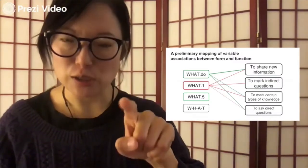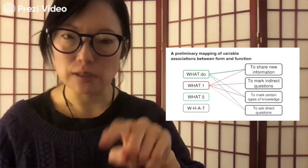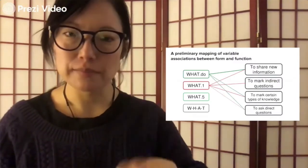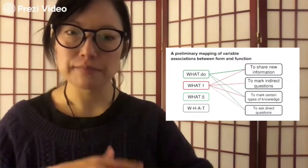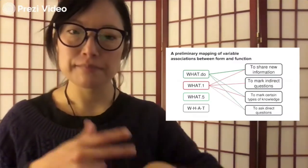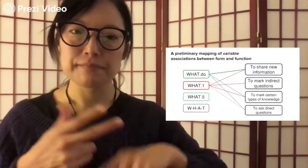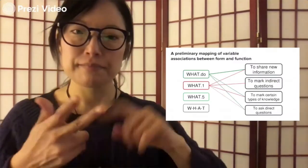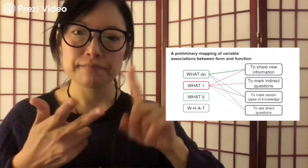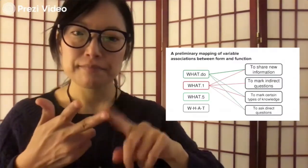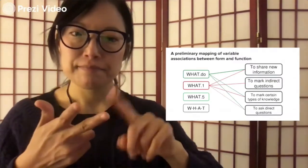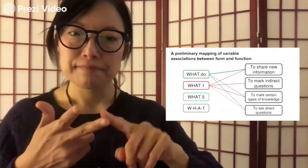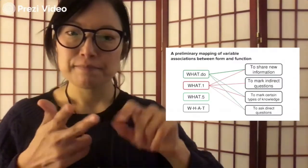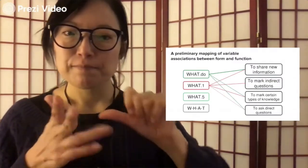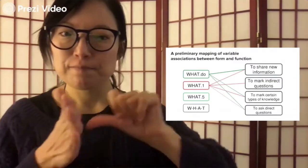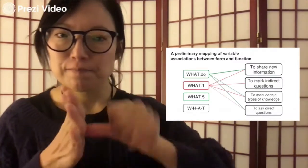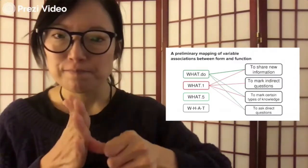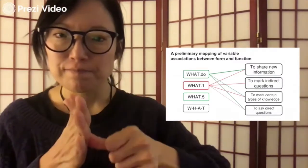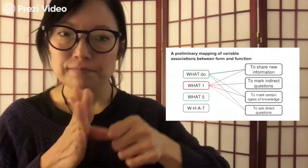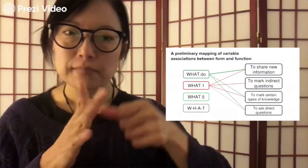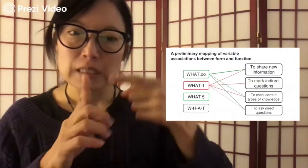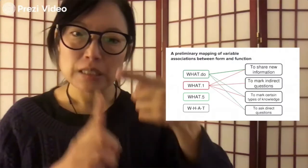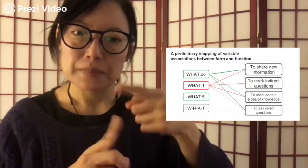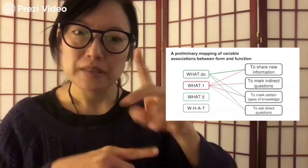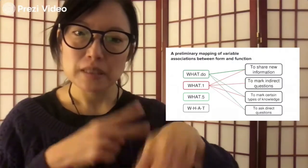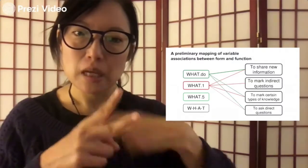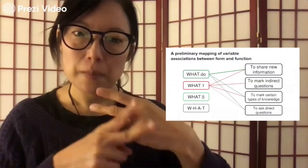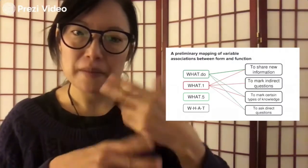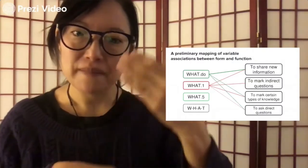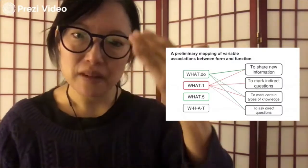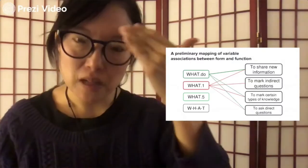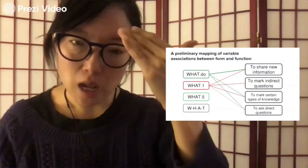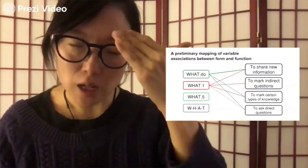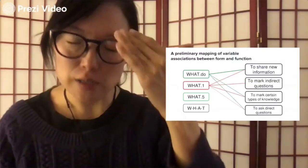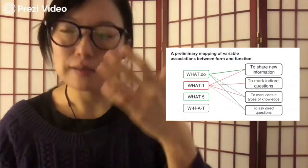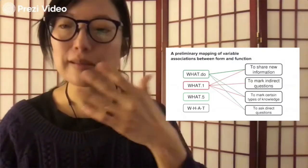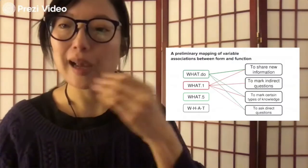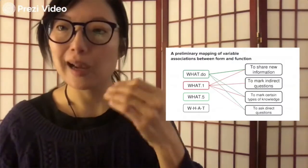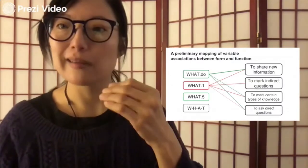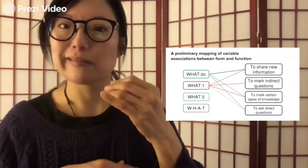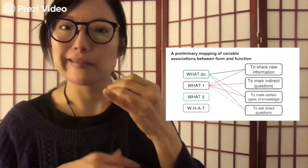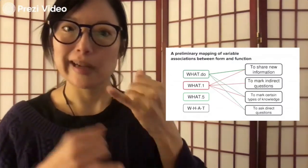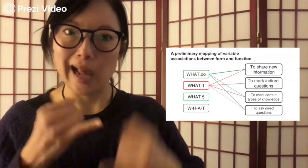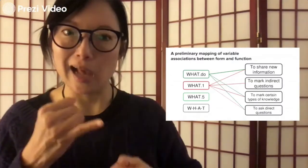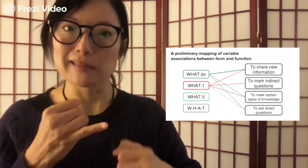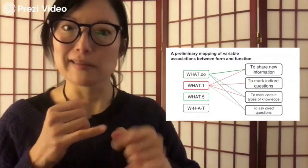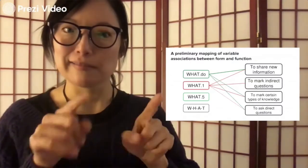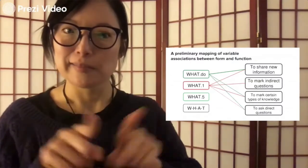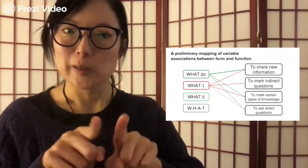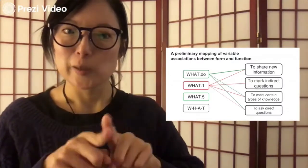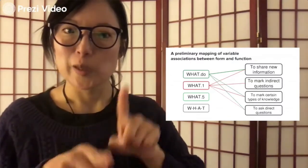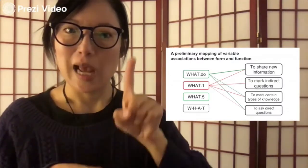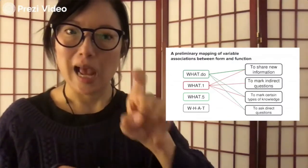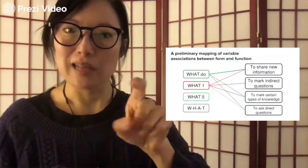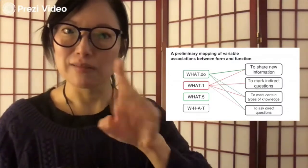questions to mark certain types of knowledge. And lastly, to